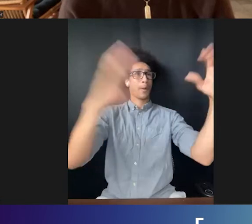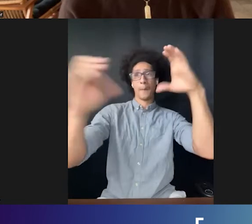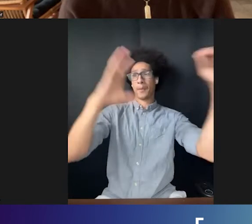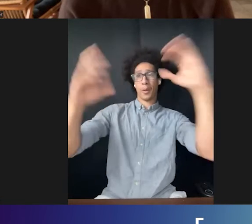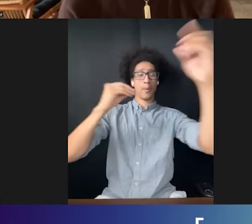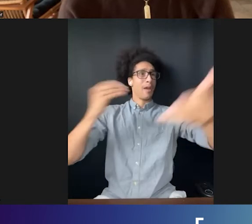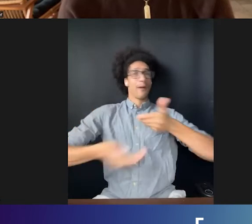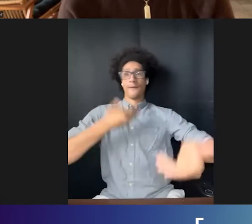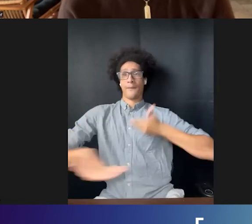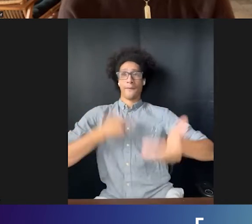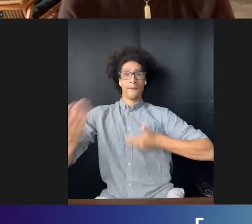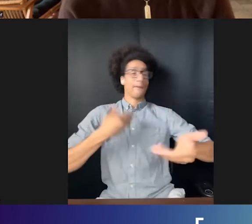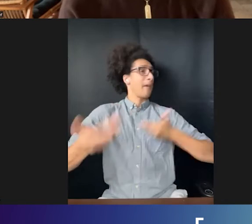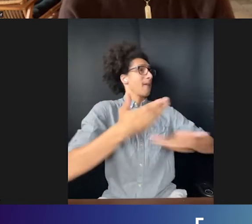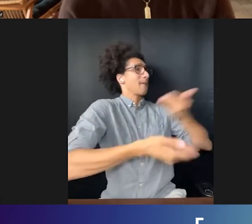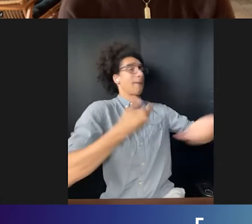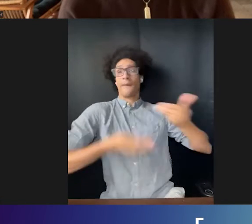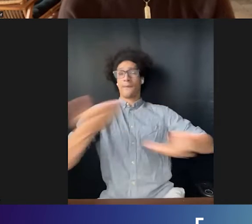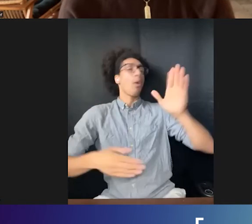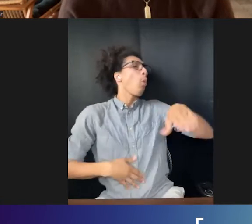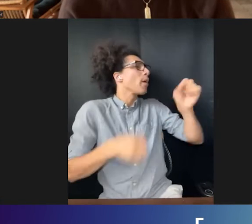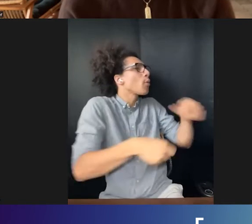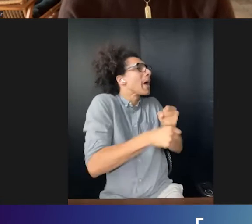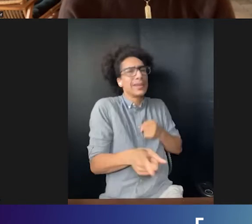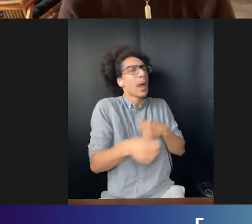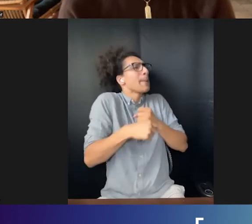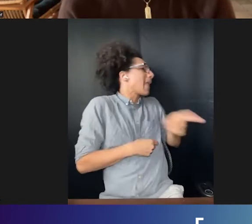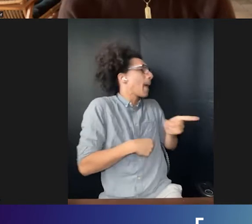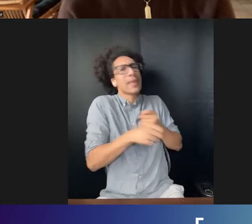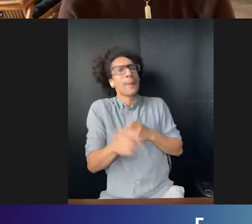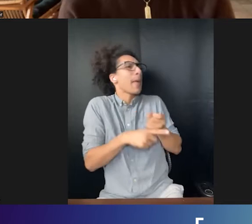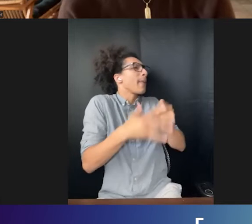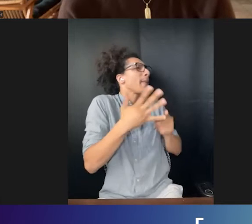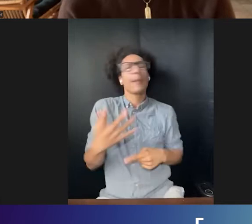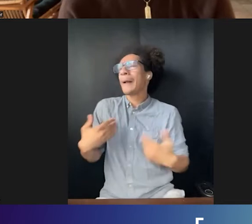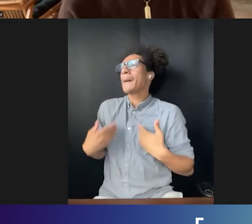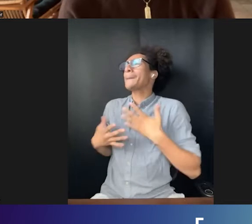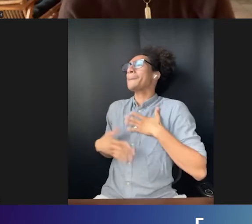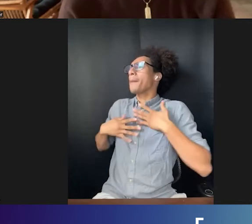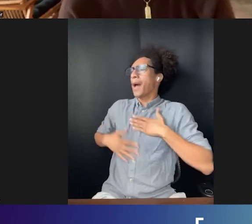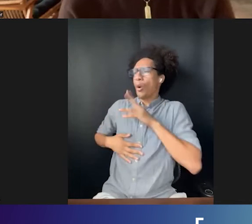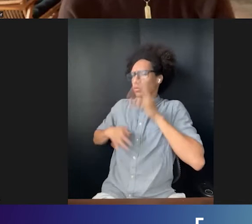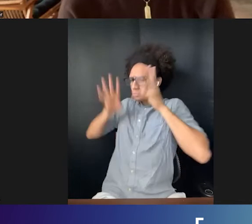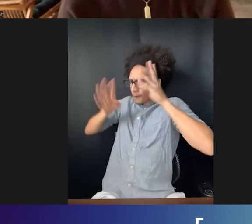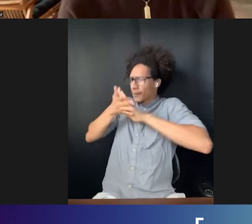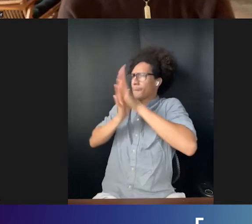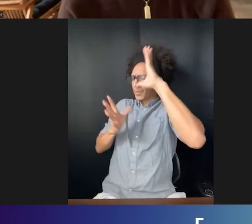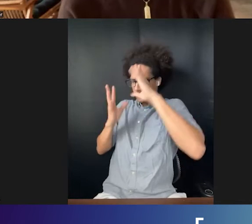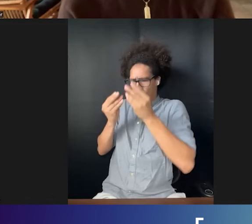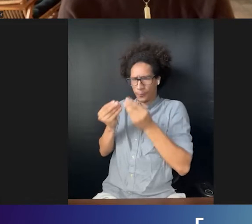play on their terms more than your terms, even more so. And so I found that kind of fascinating and revealing that,